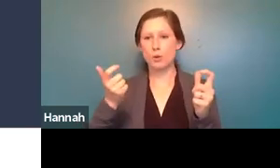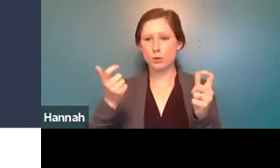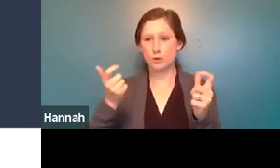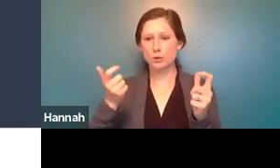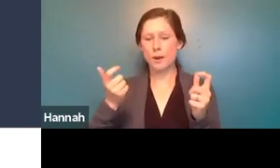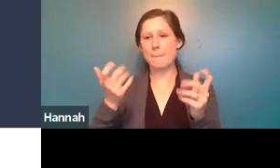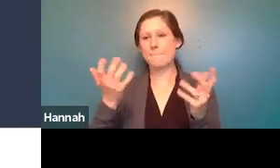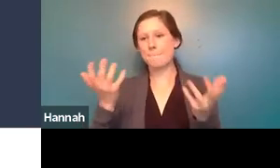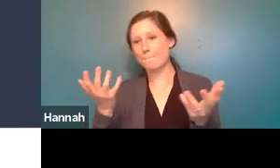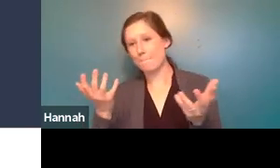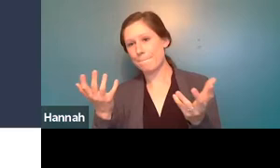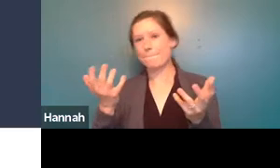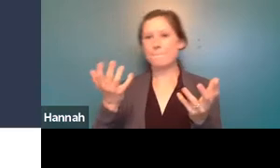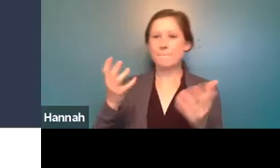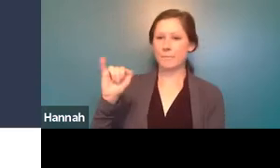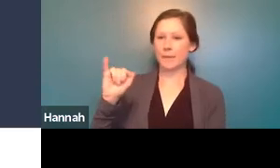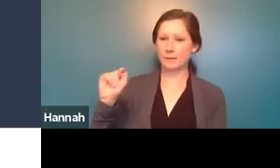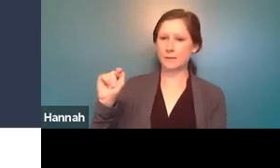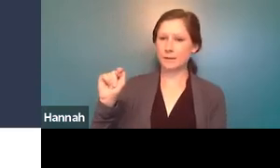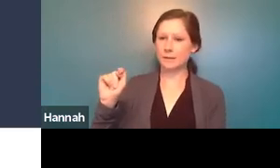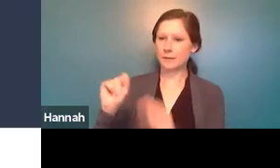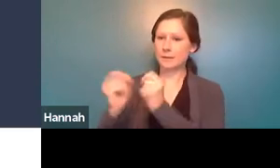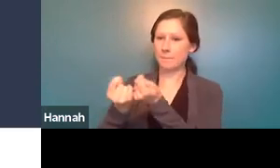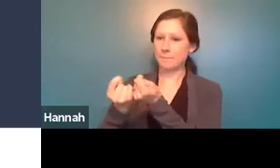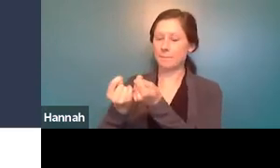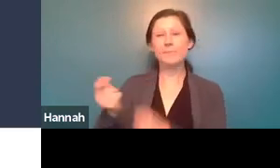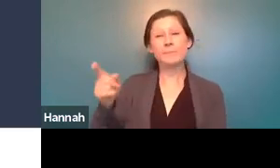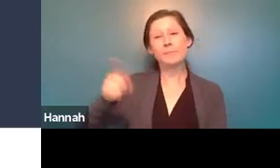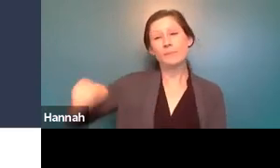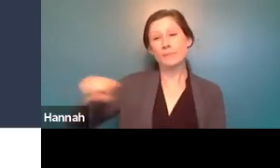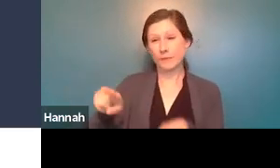I.T. team. They too are also down to bare minimum.